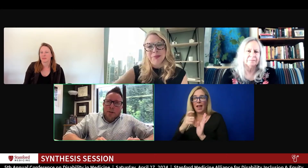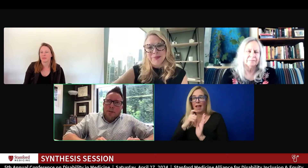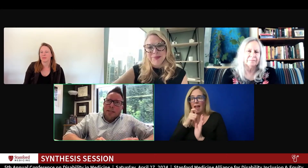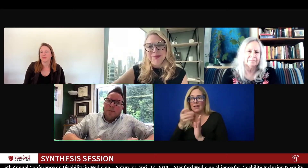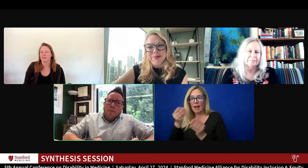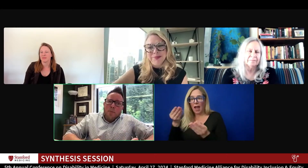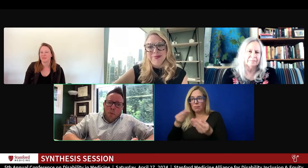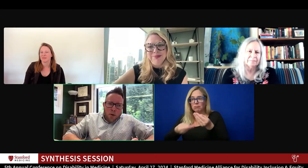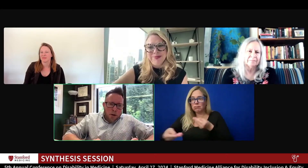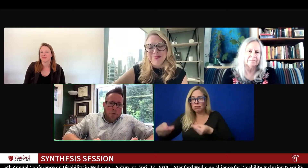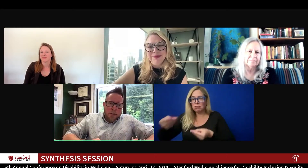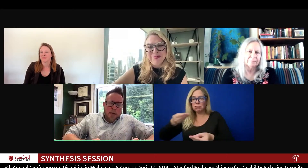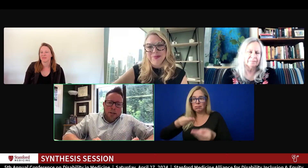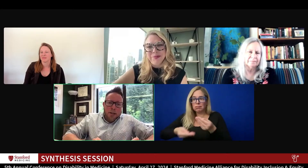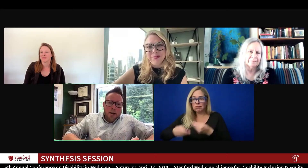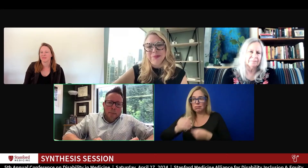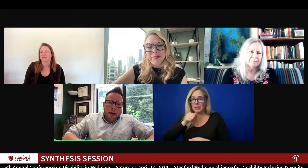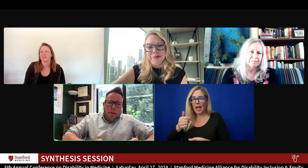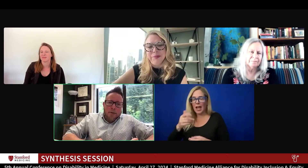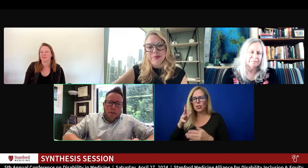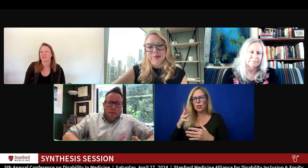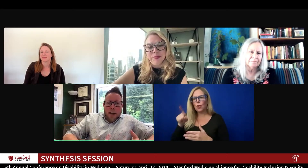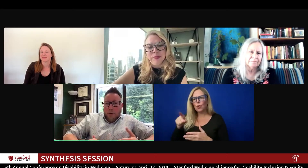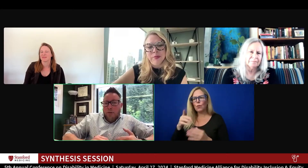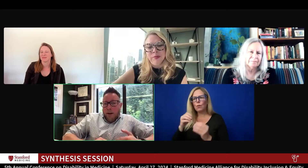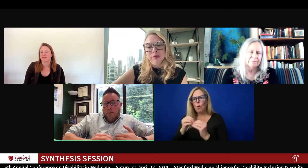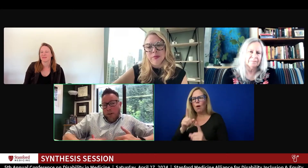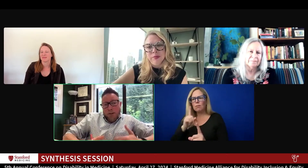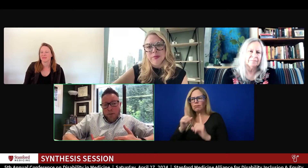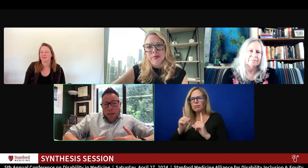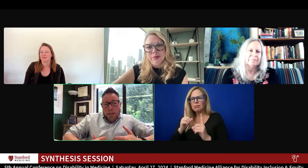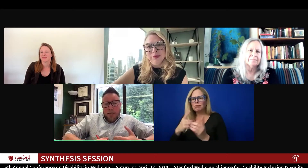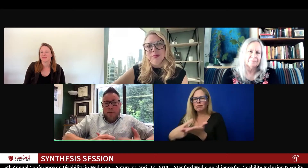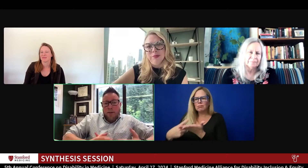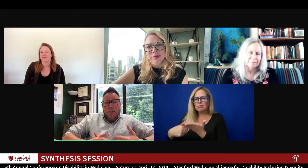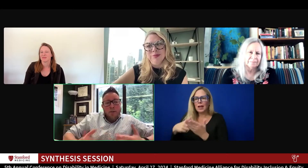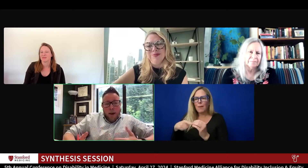there needs to be more conversation about the value of our stories and the value of